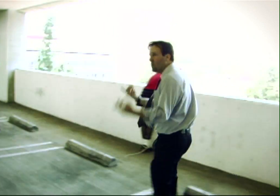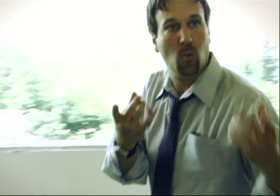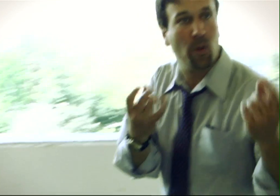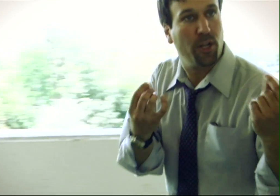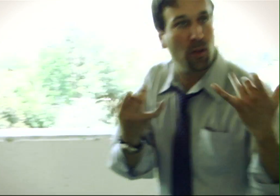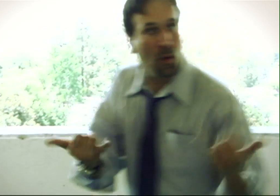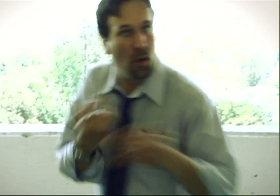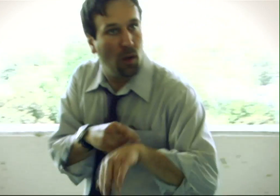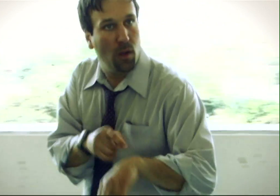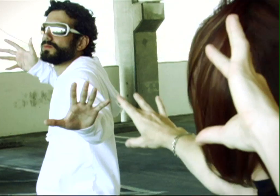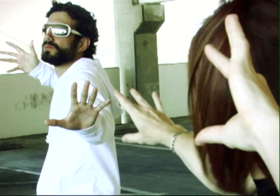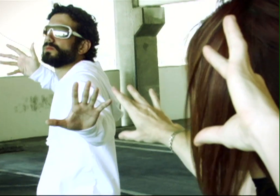(ASL) What did you do this time?